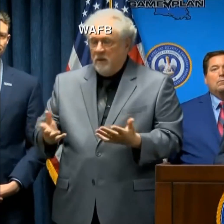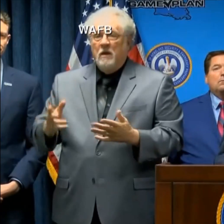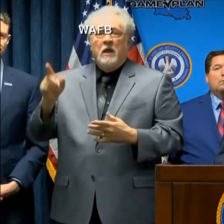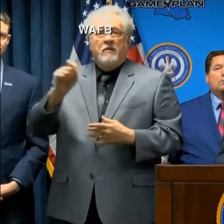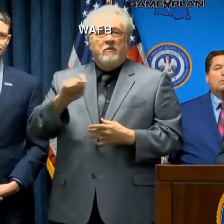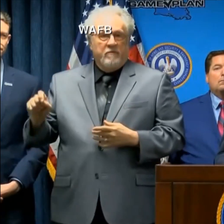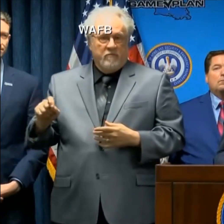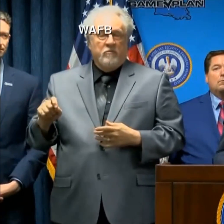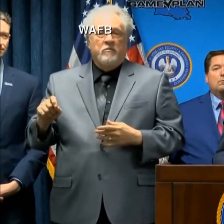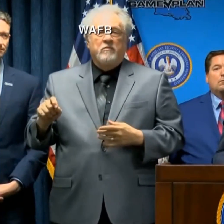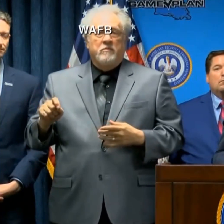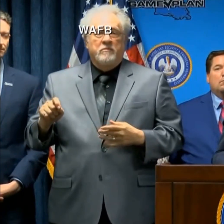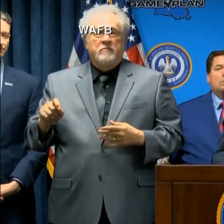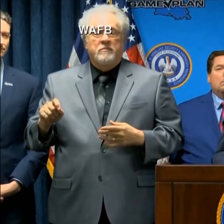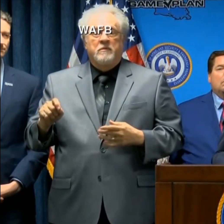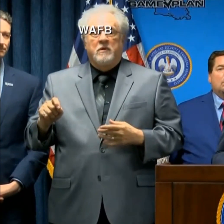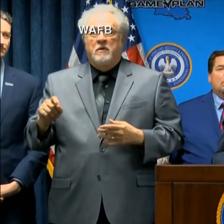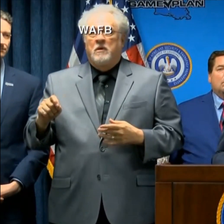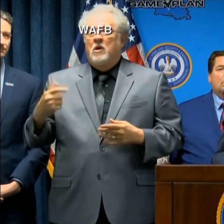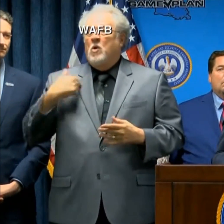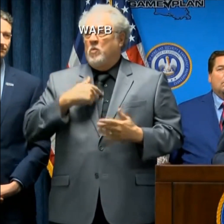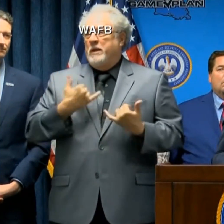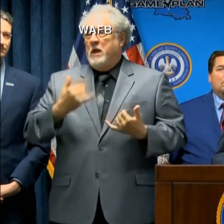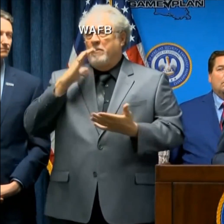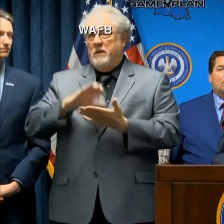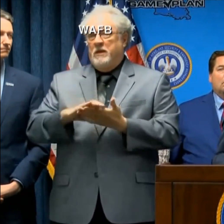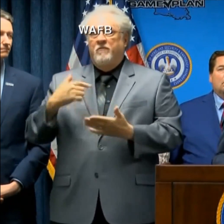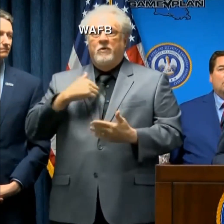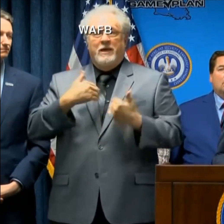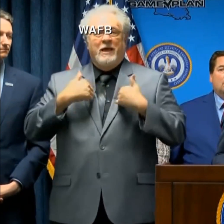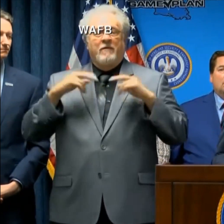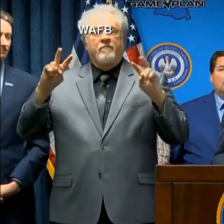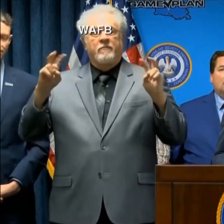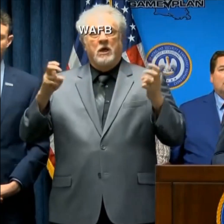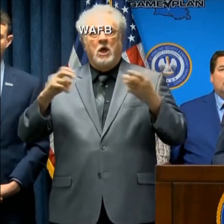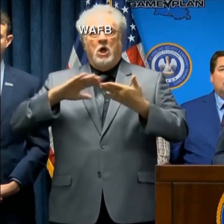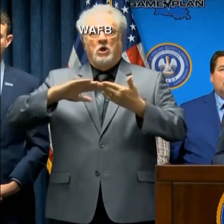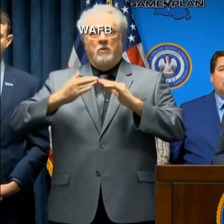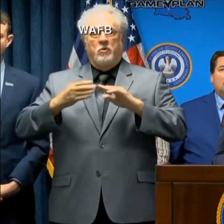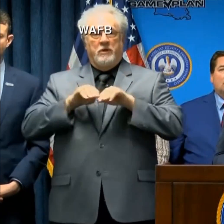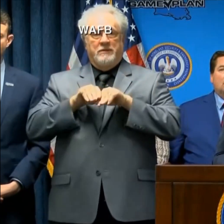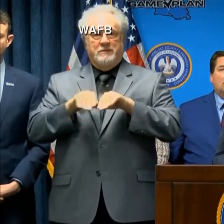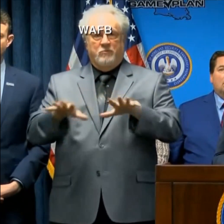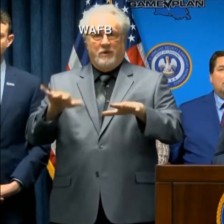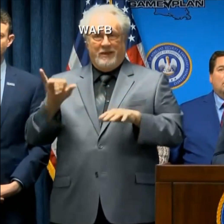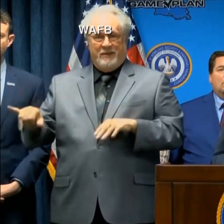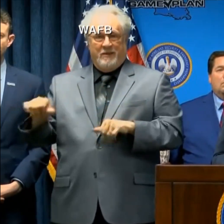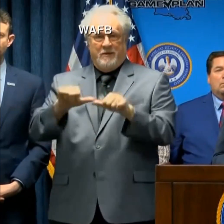definition we now believe we have community spread in that area while the